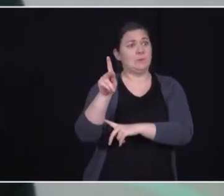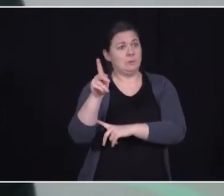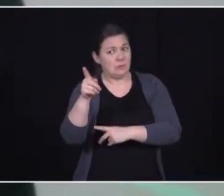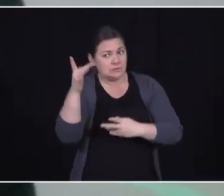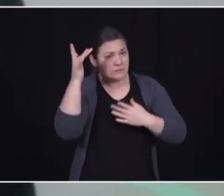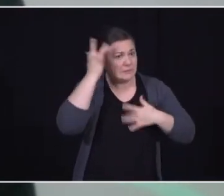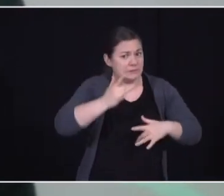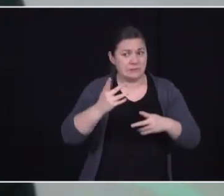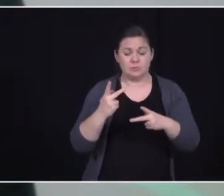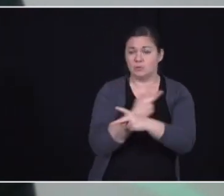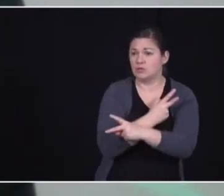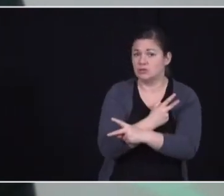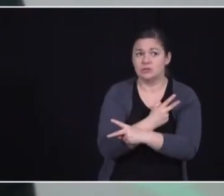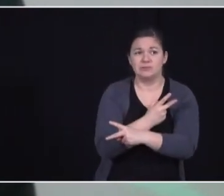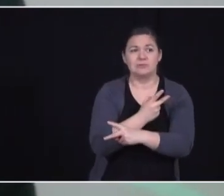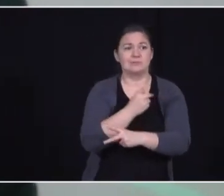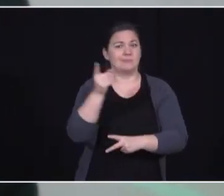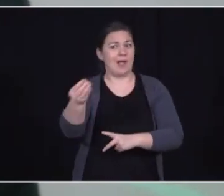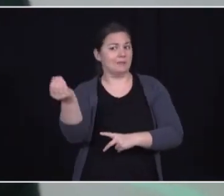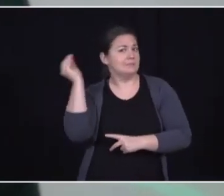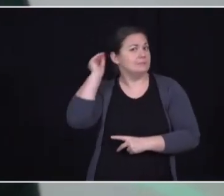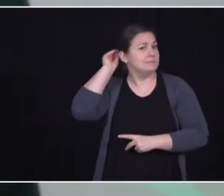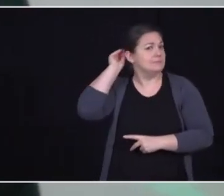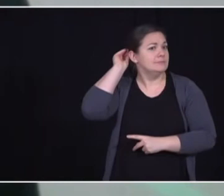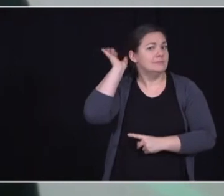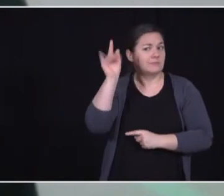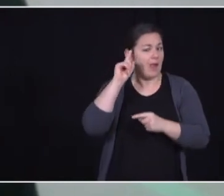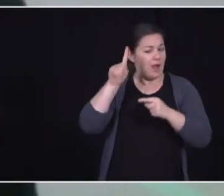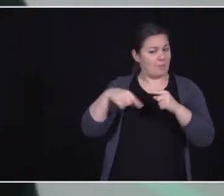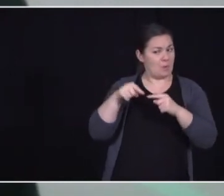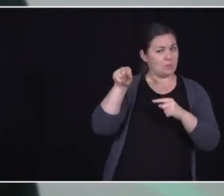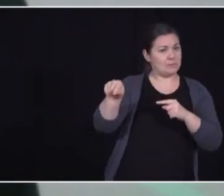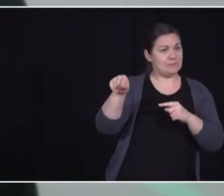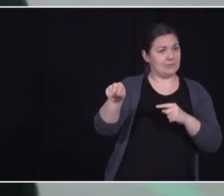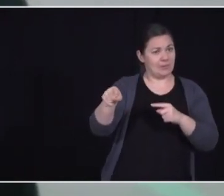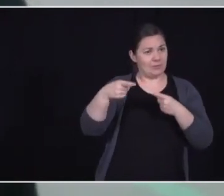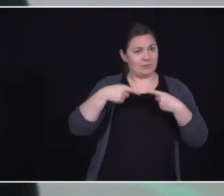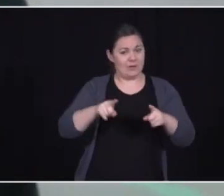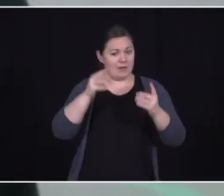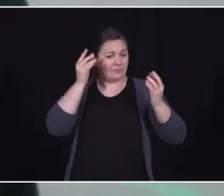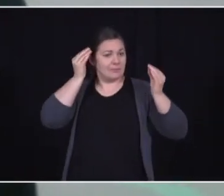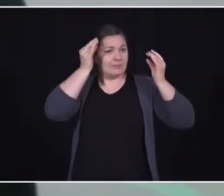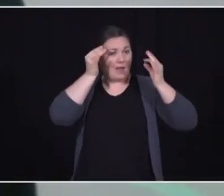at risk of experiencing greater burdens from COVID-19 are at the forefront of our minds will making recommendations.